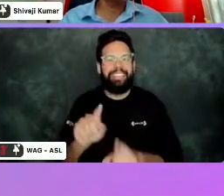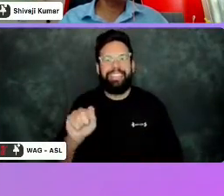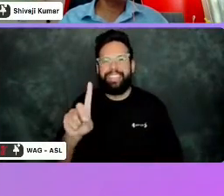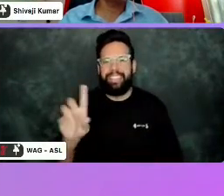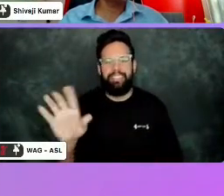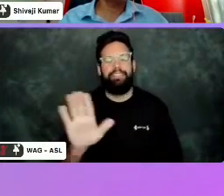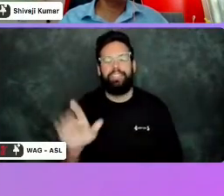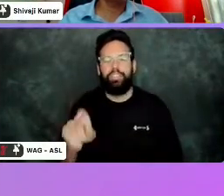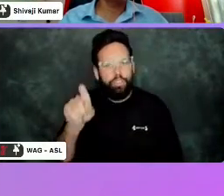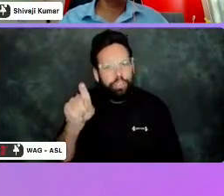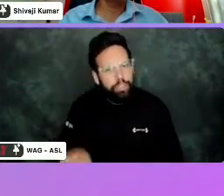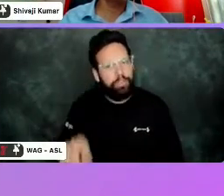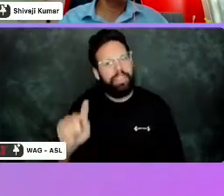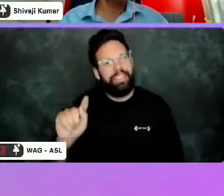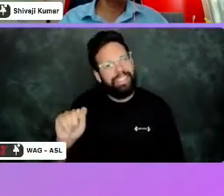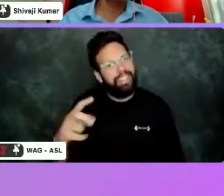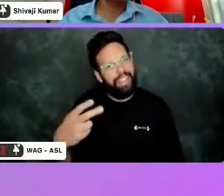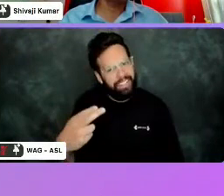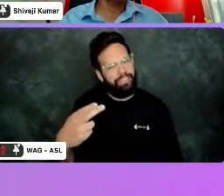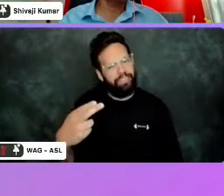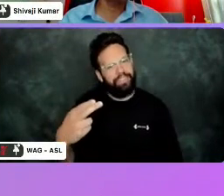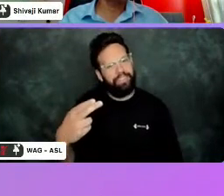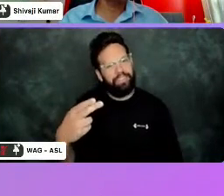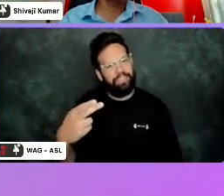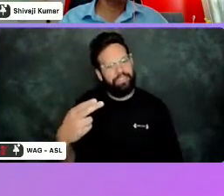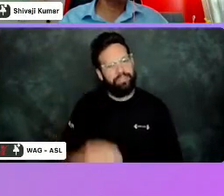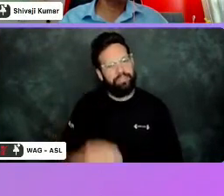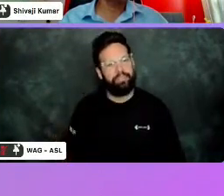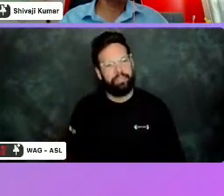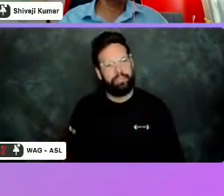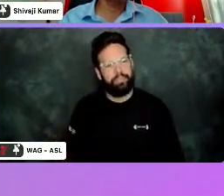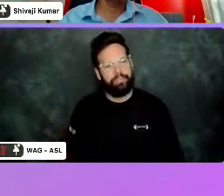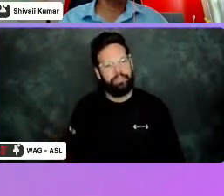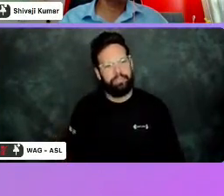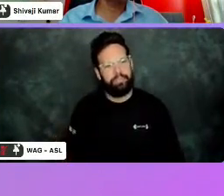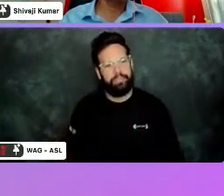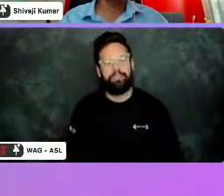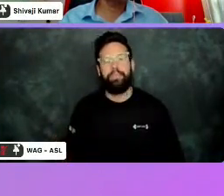So by updating all of these table cells to be TH elements.